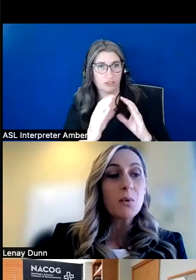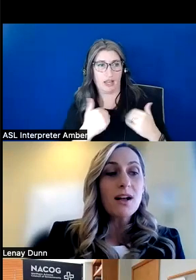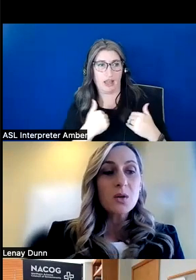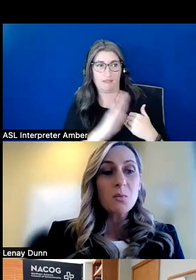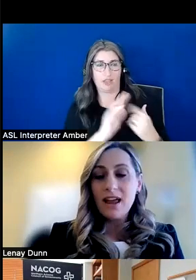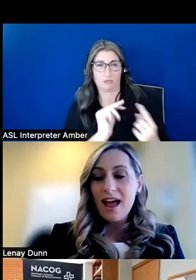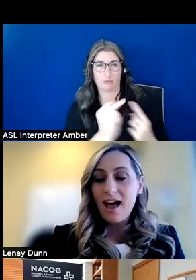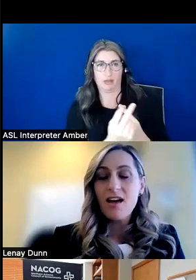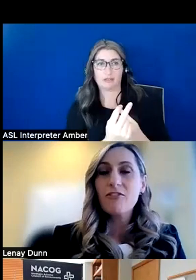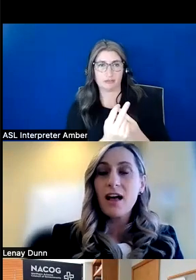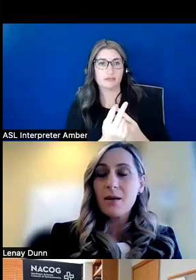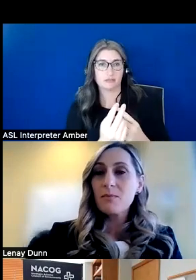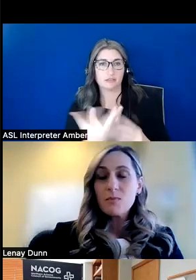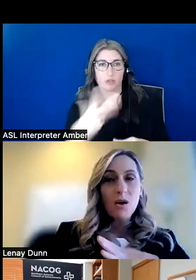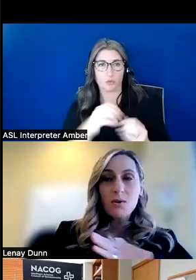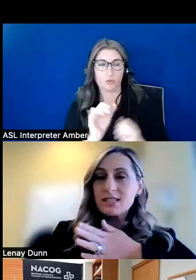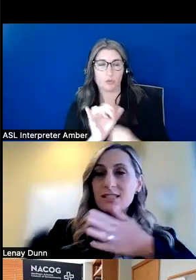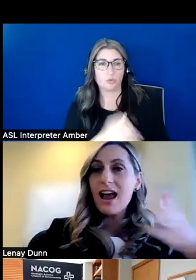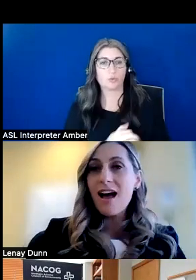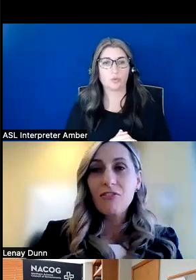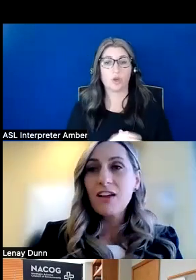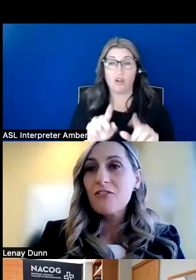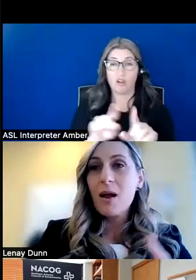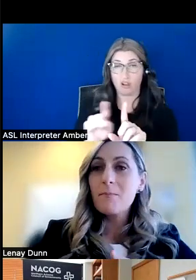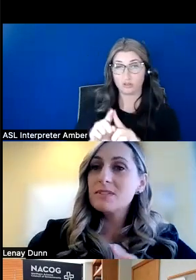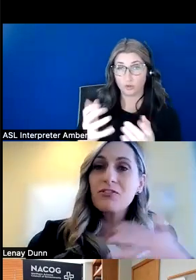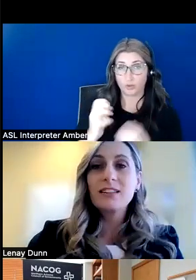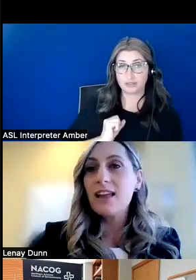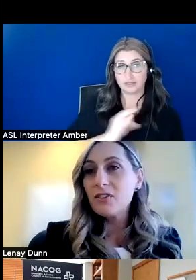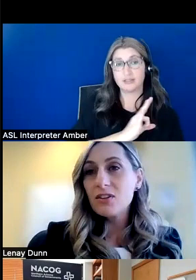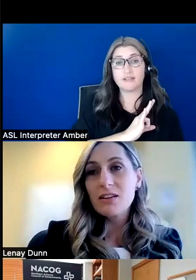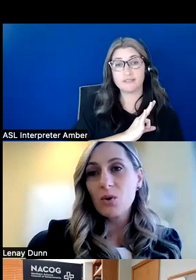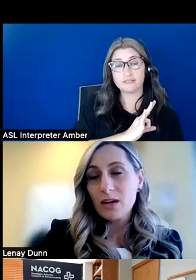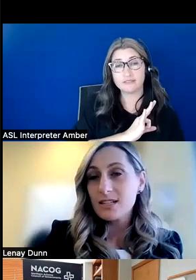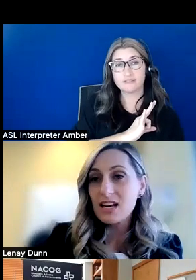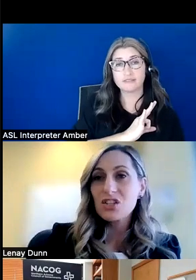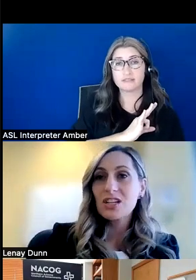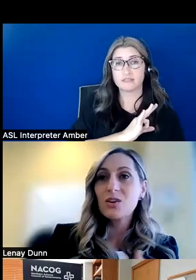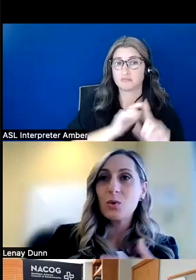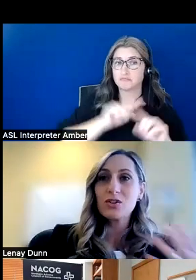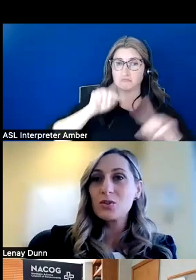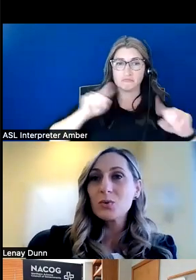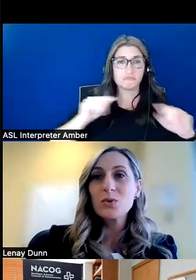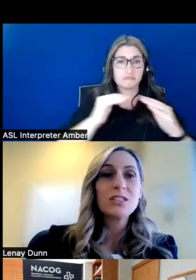You also want to have staff from different levels of your organization, or your school,